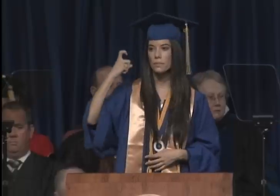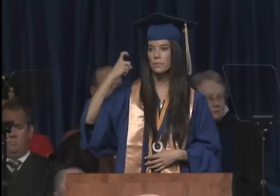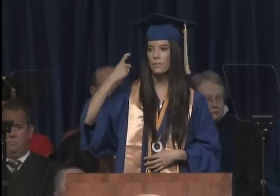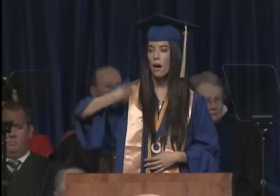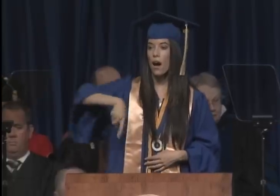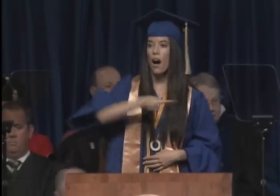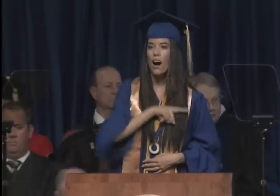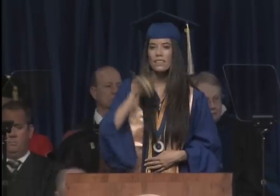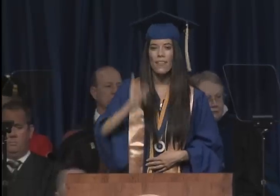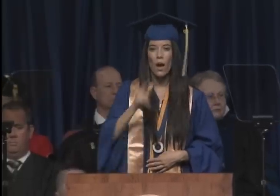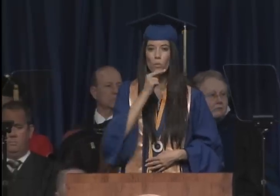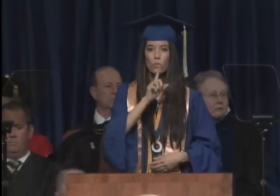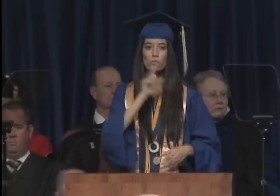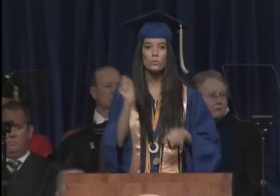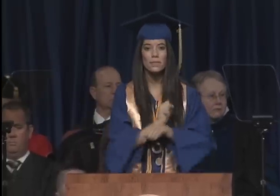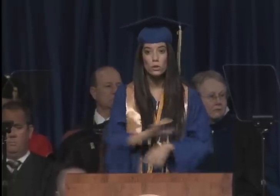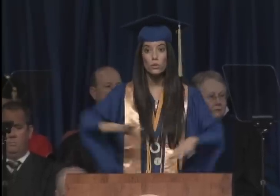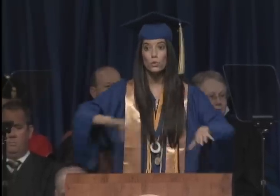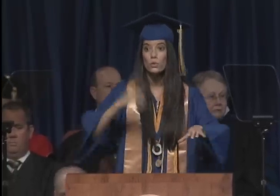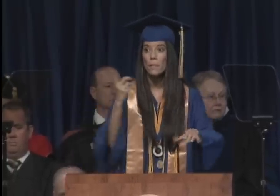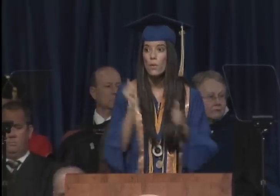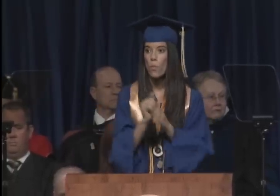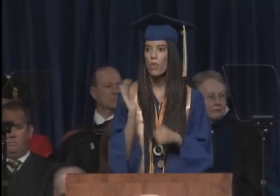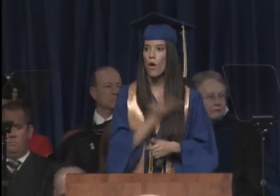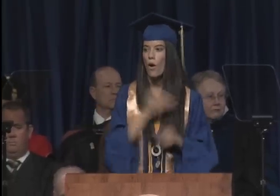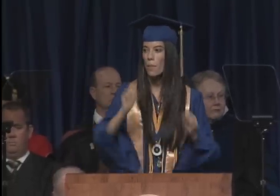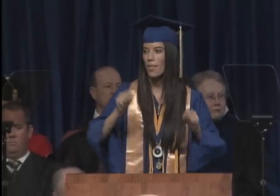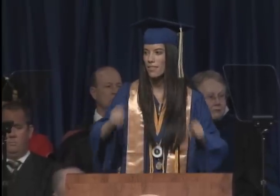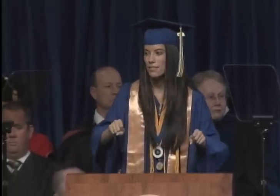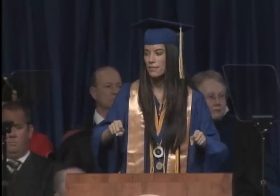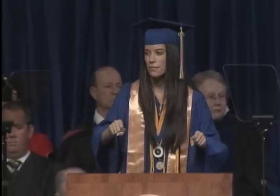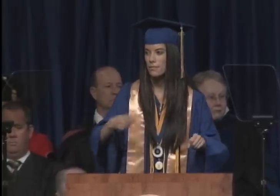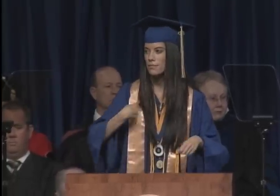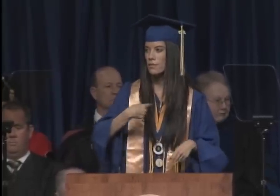Even though Gallaudet has given us the resources and confidence to go out and accomplish our dreams,